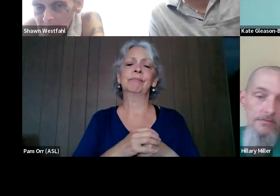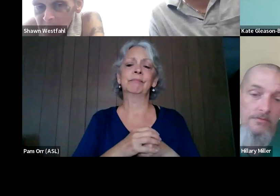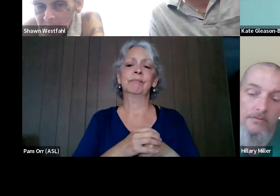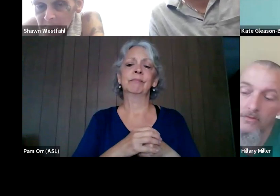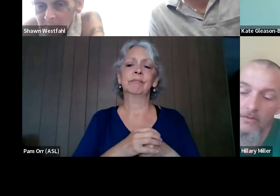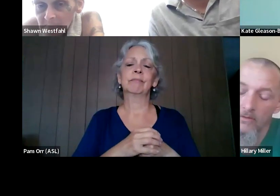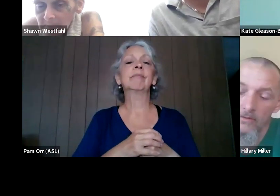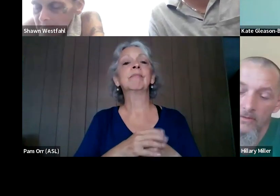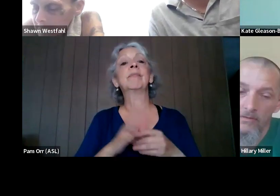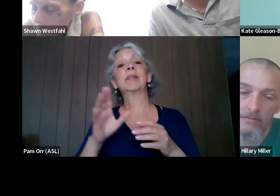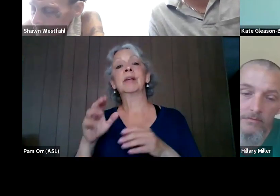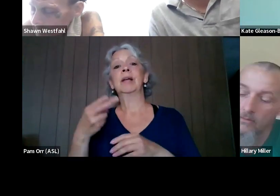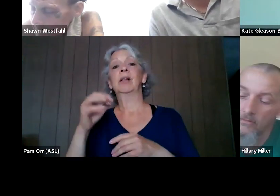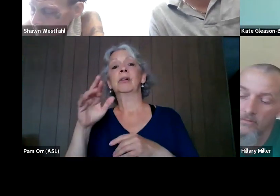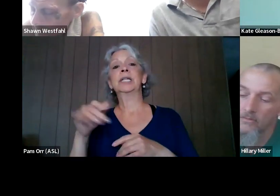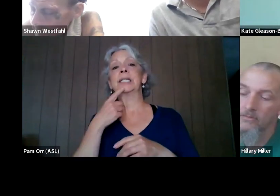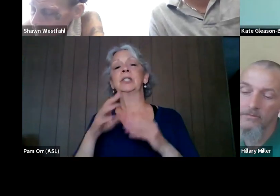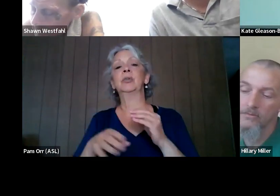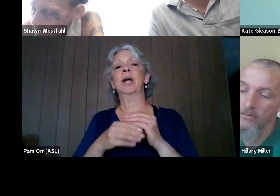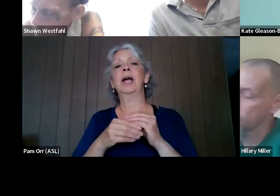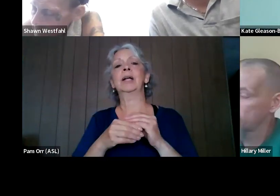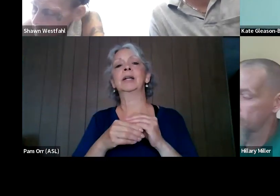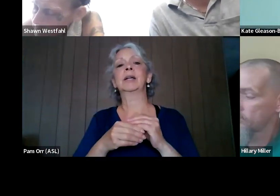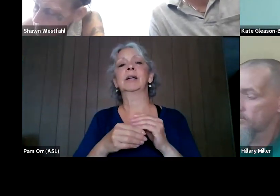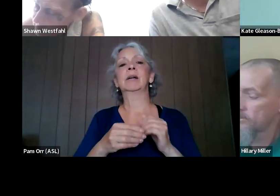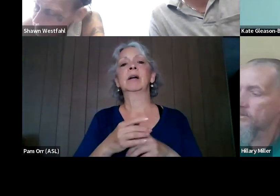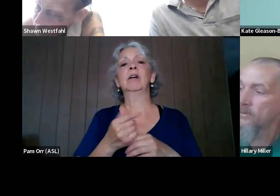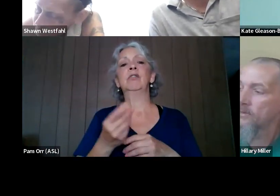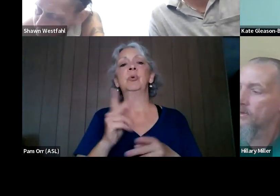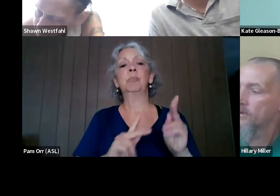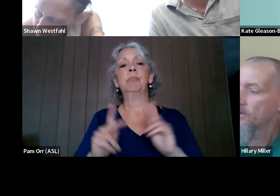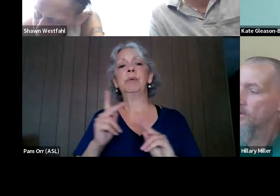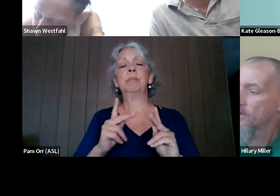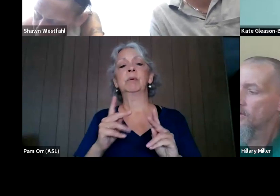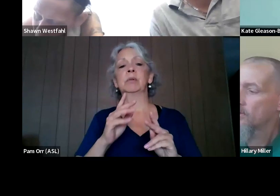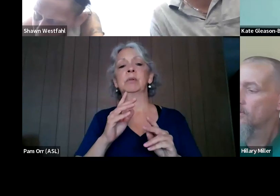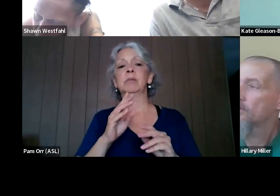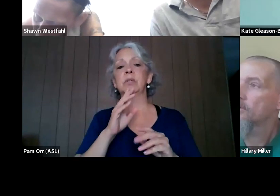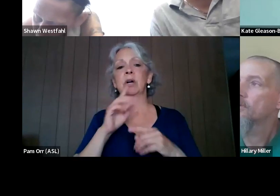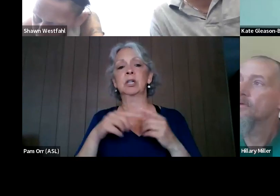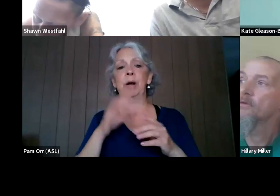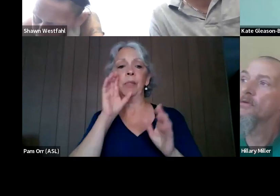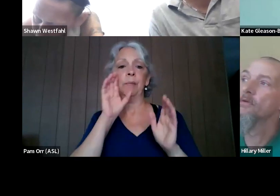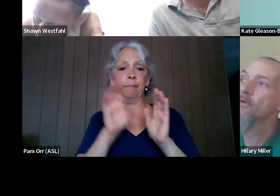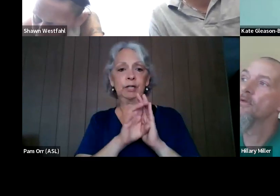Yeah, and just to add onto the wounds, I think a few people had messaged regarding the pictures and how long it took for those specific wound pictures